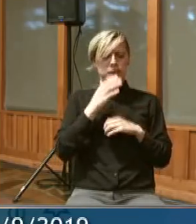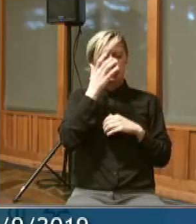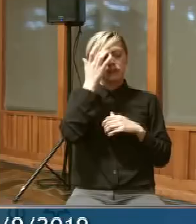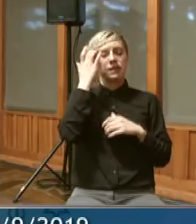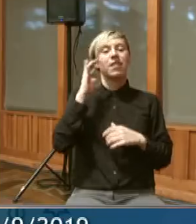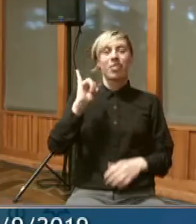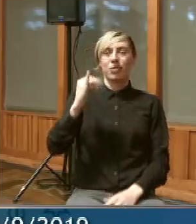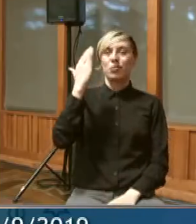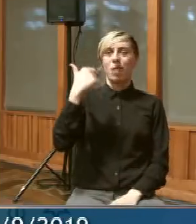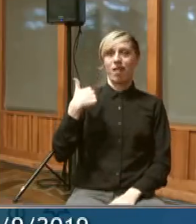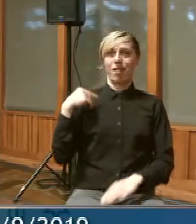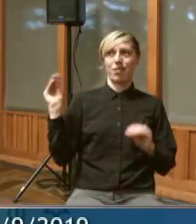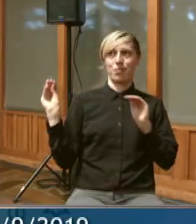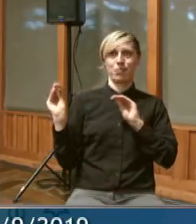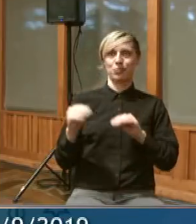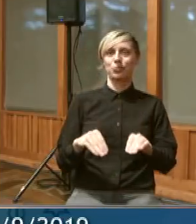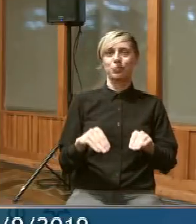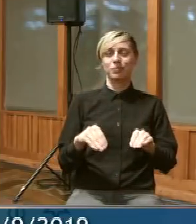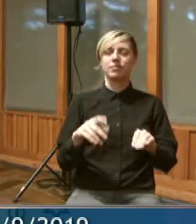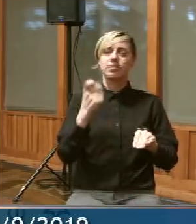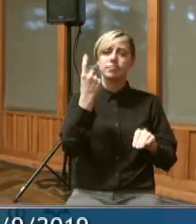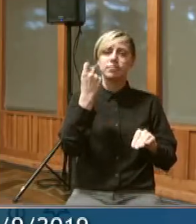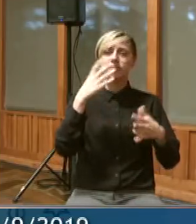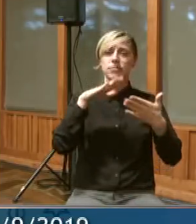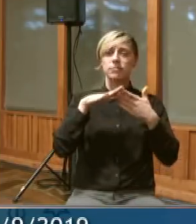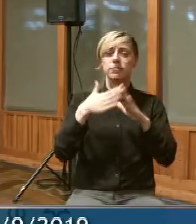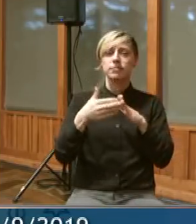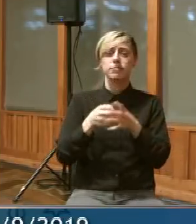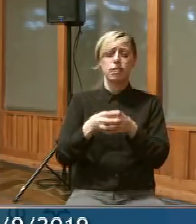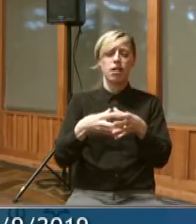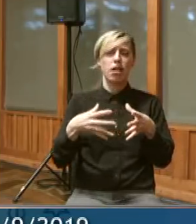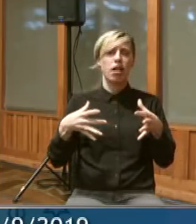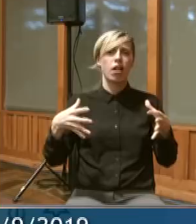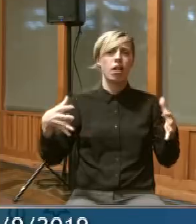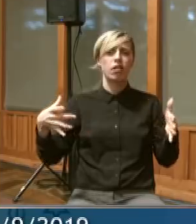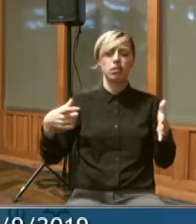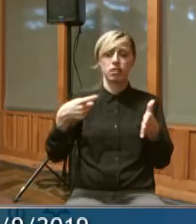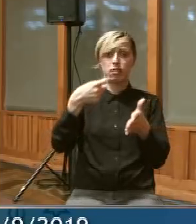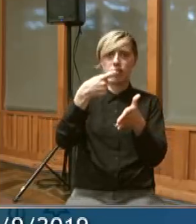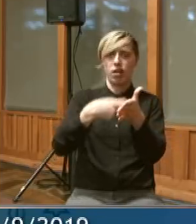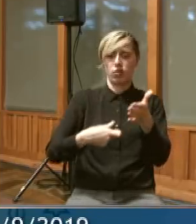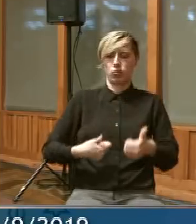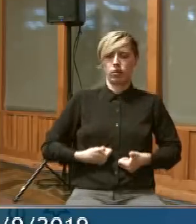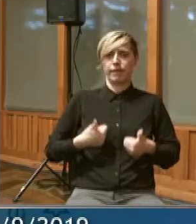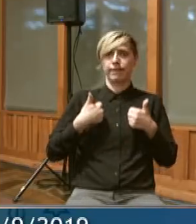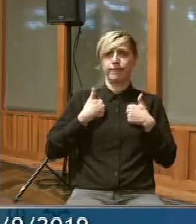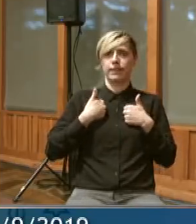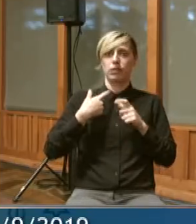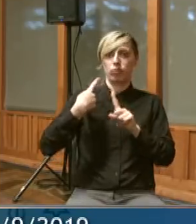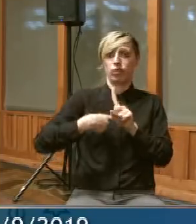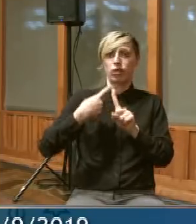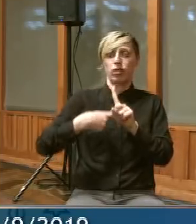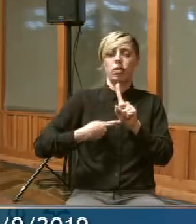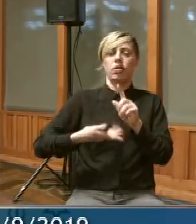FACILITY. I THINK THAT'S PROBABLY ALL. IT'S A REASON I MOVED HERE. THE CITY KEEPS